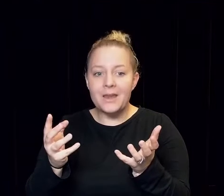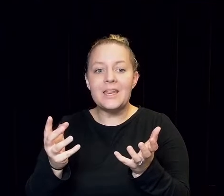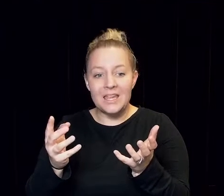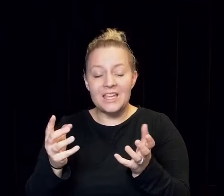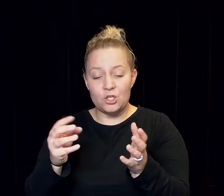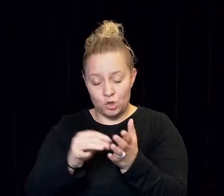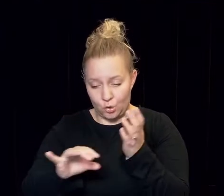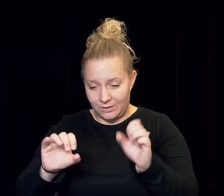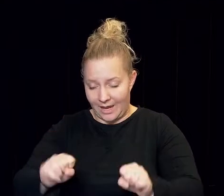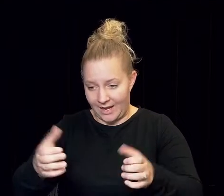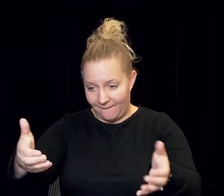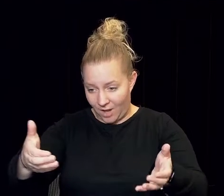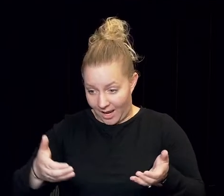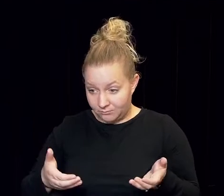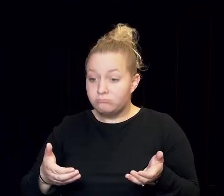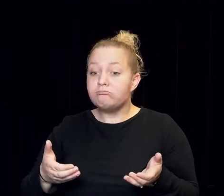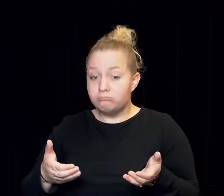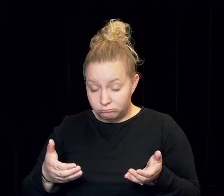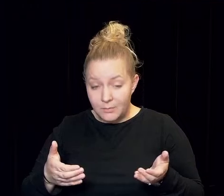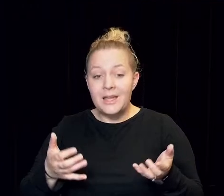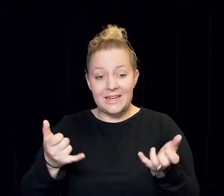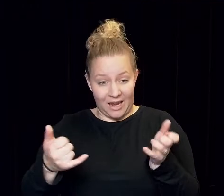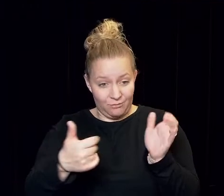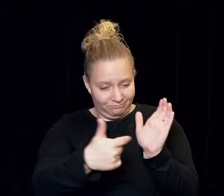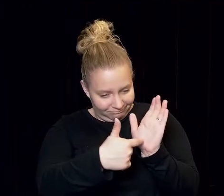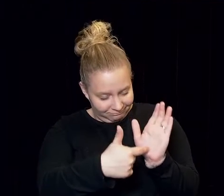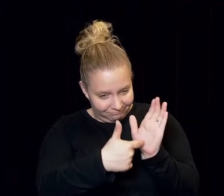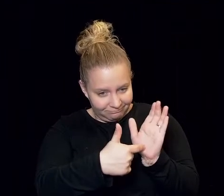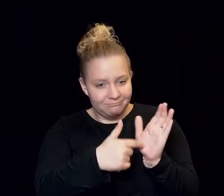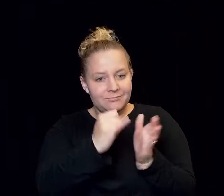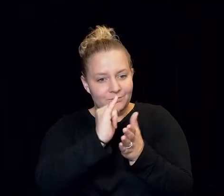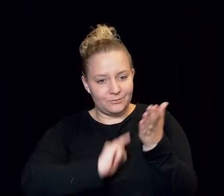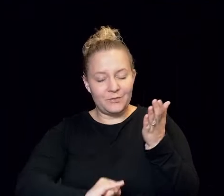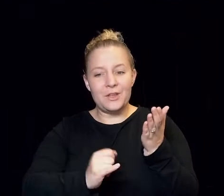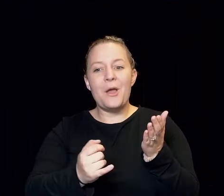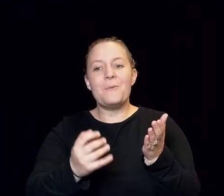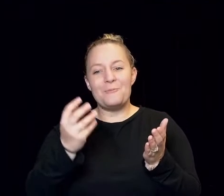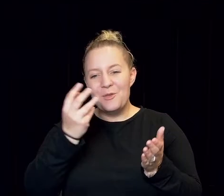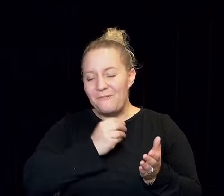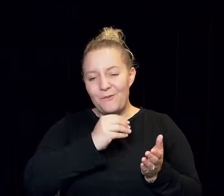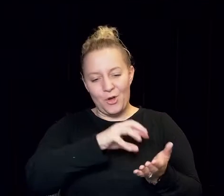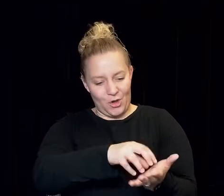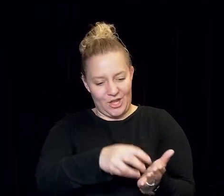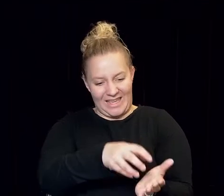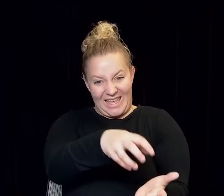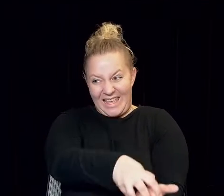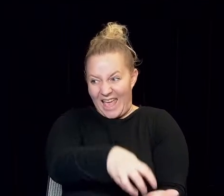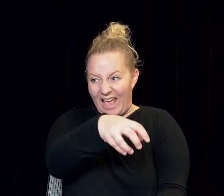Here are our beautiful cookie cakes. Then once we have those, we want eighth pieces. So,